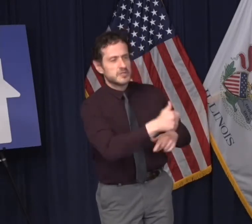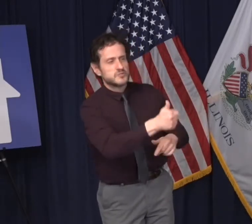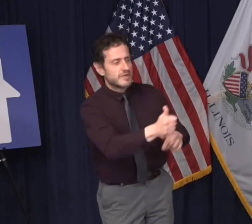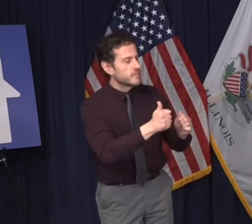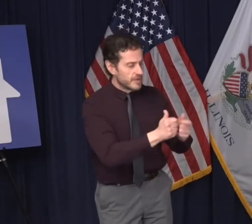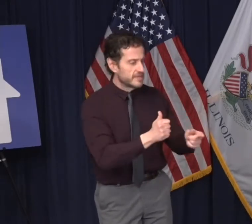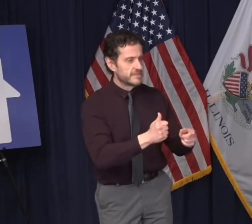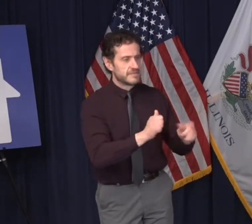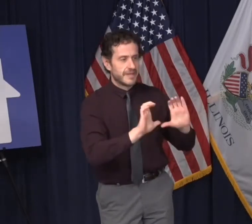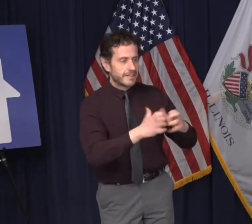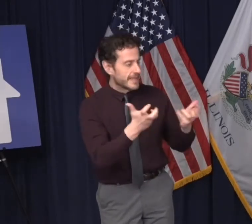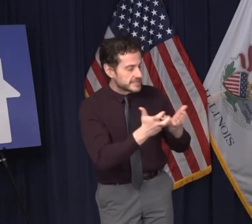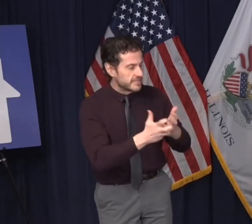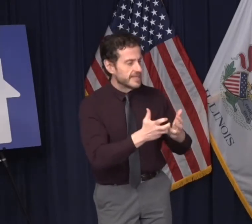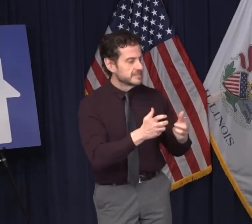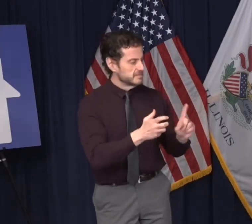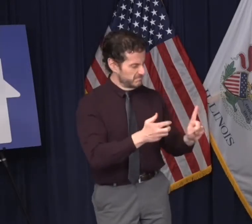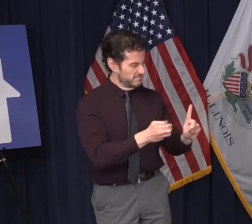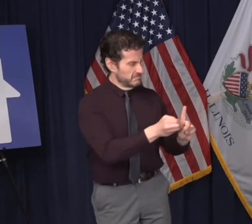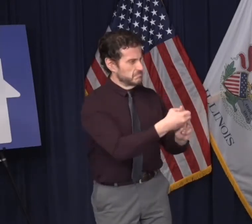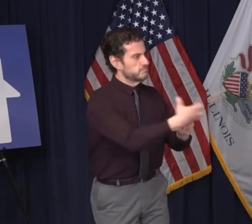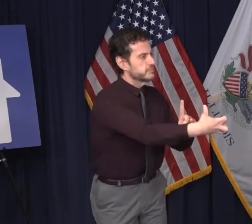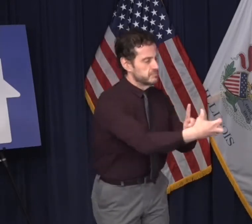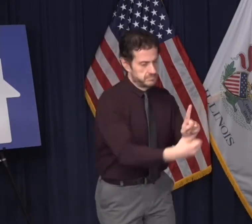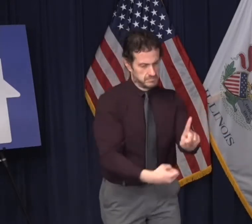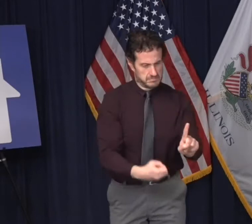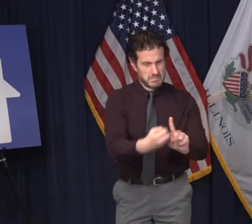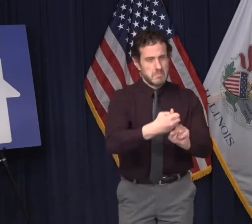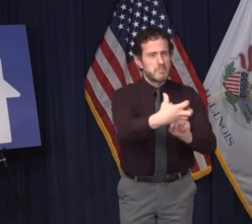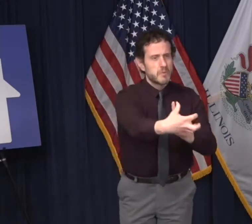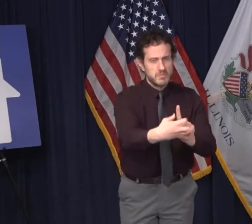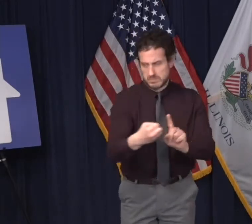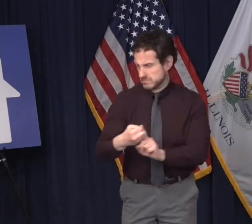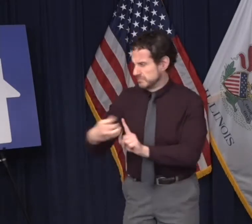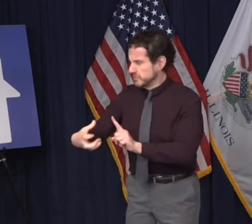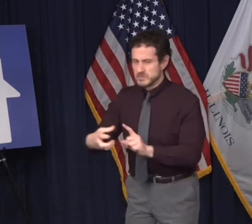OF FAMILY, FRIENDS, CO-WORKERS, COMMUTERS, CLASSMATES, AND OTHER CONTACTS.